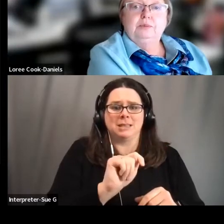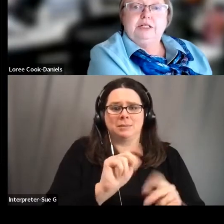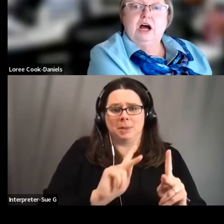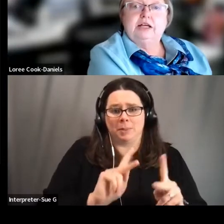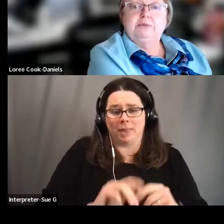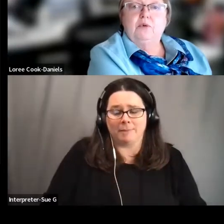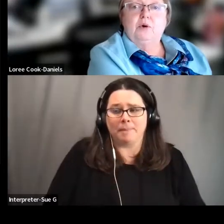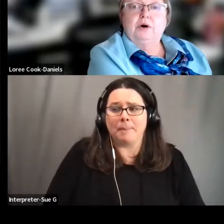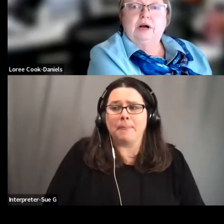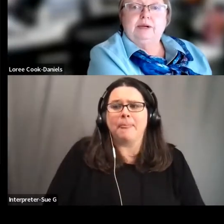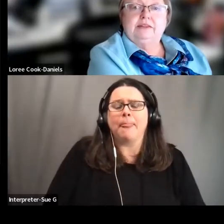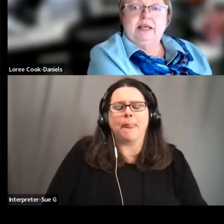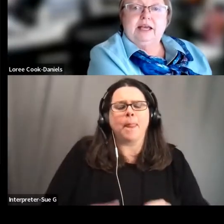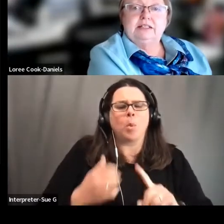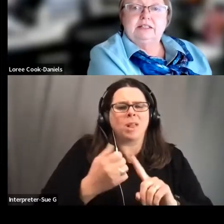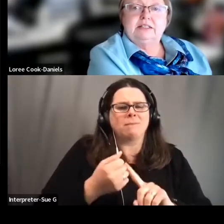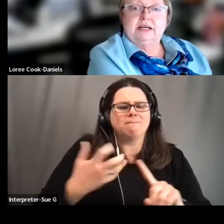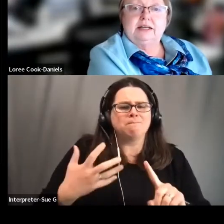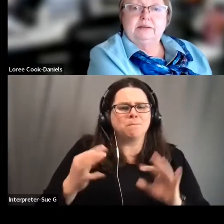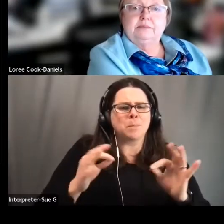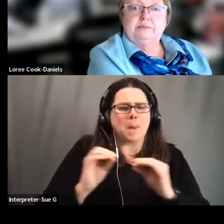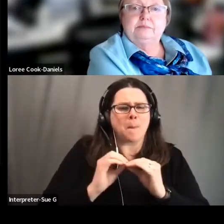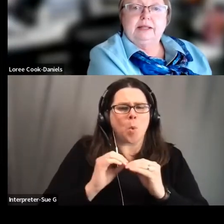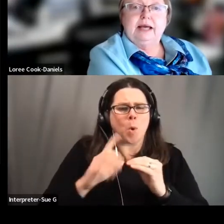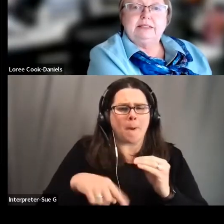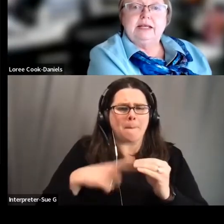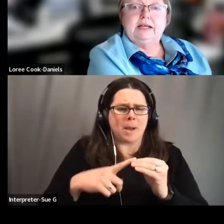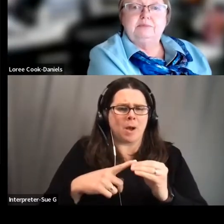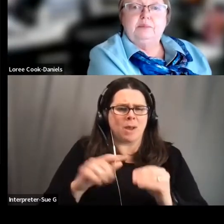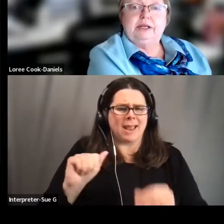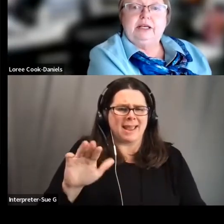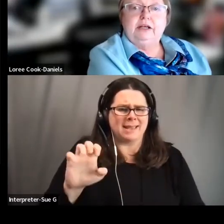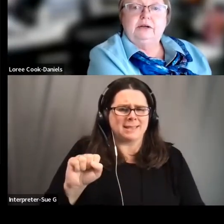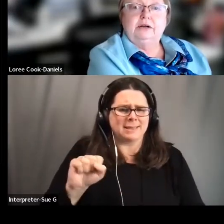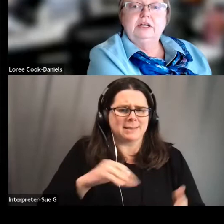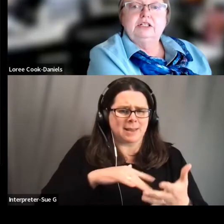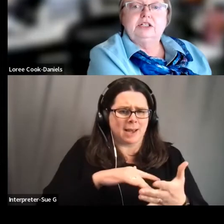We'll be talking more about the ACEs study but let's take a moment here